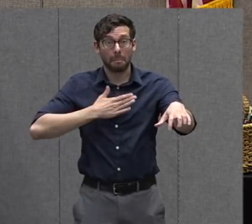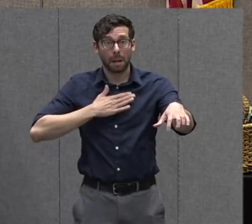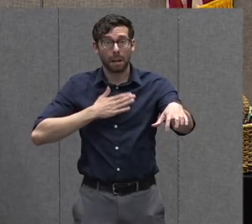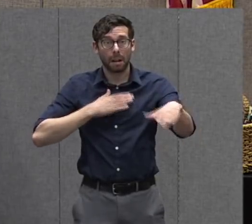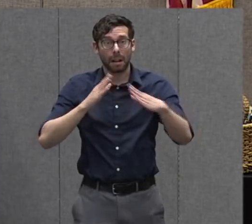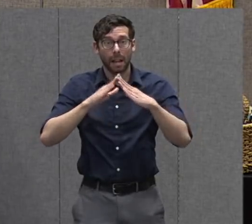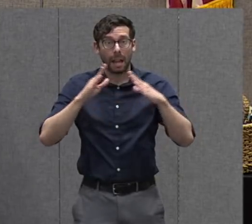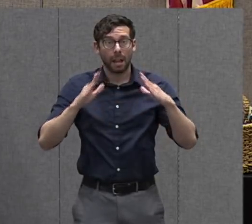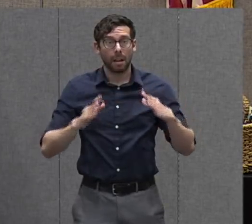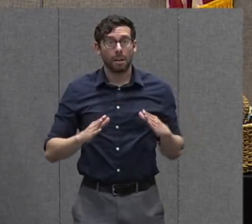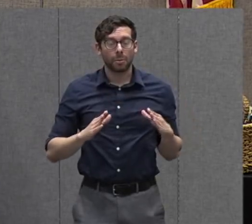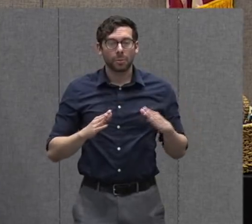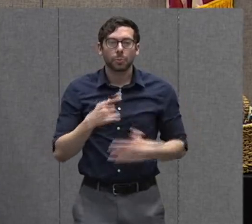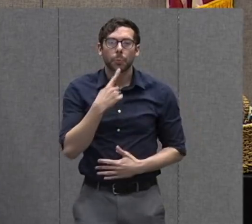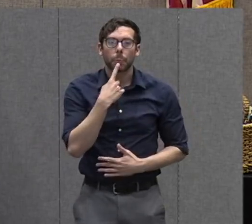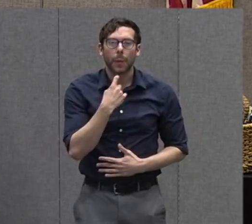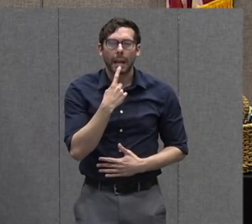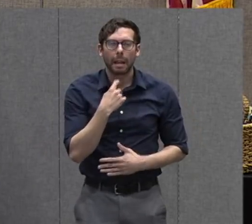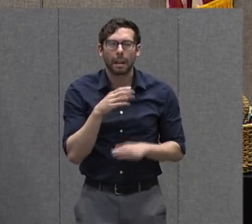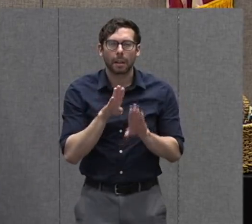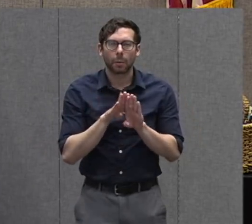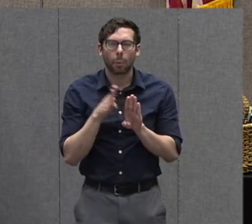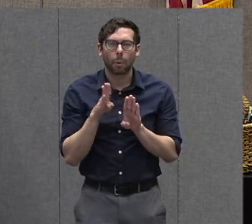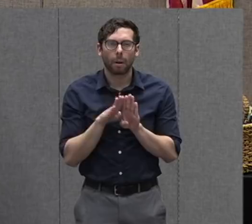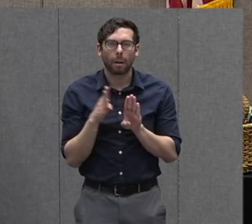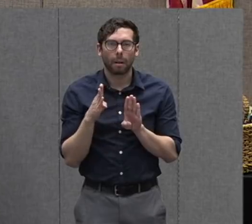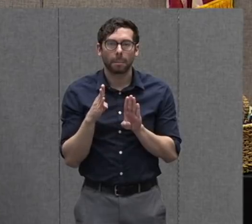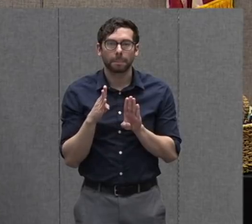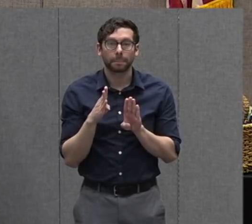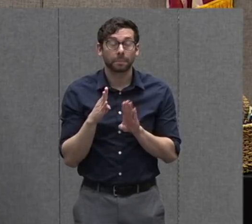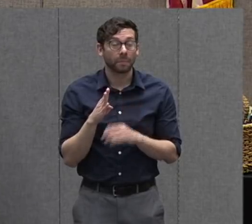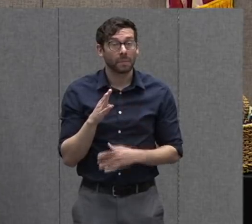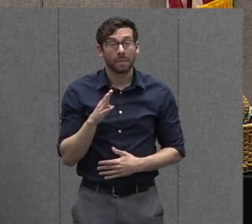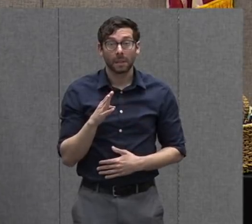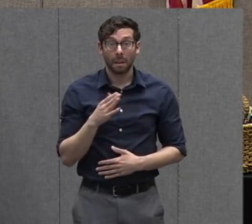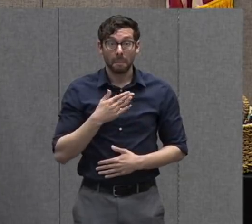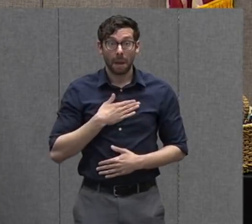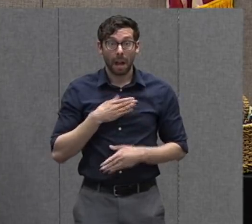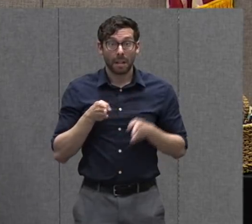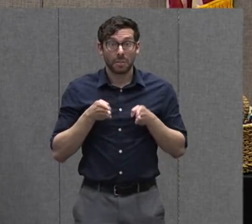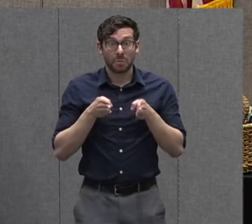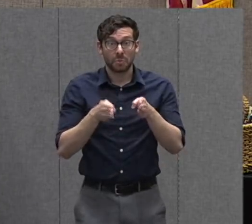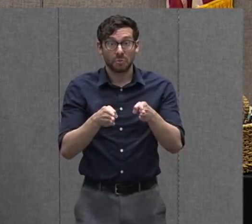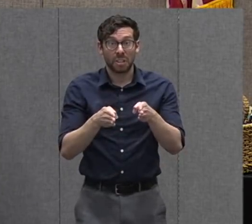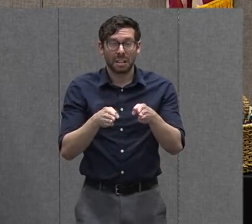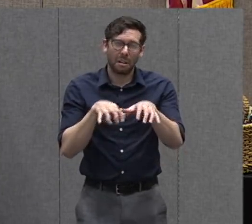There is not too much traffic on my street. Not, like in the middle of a city.